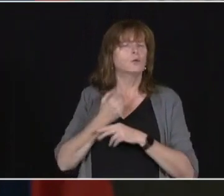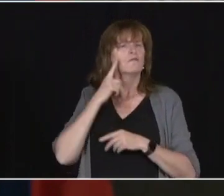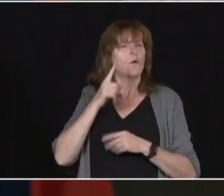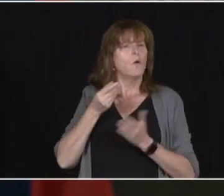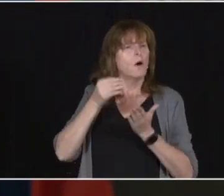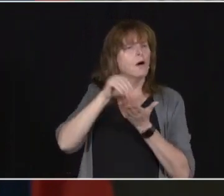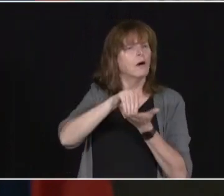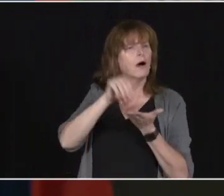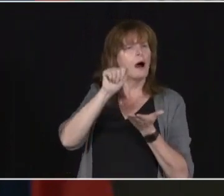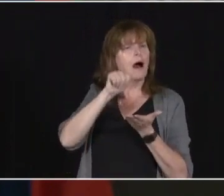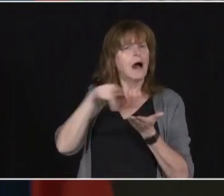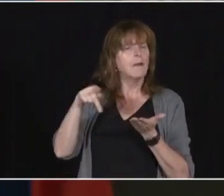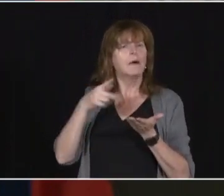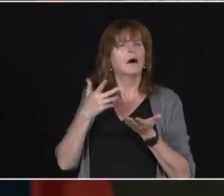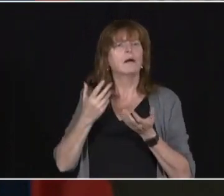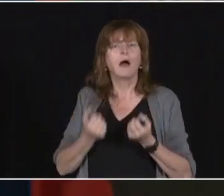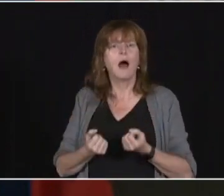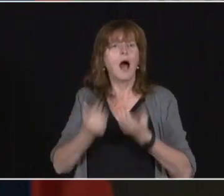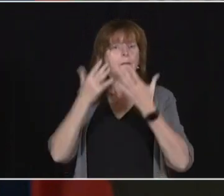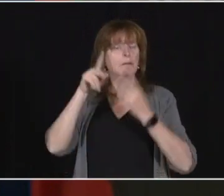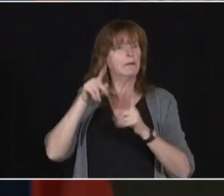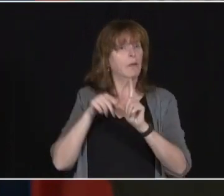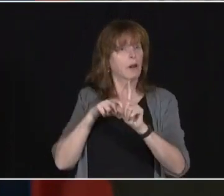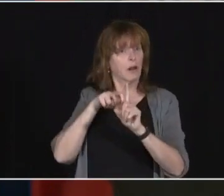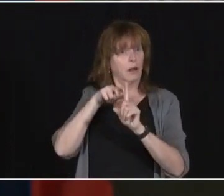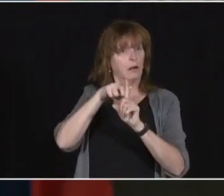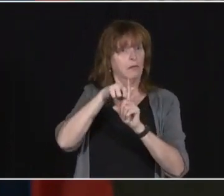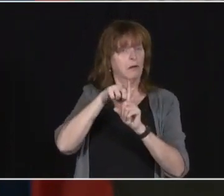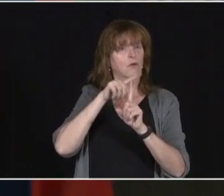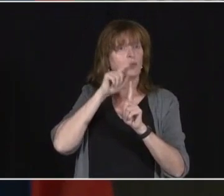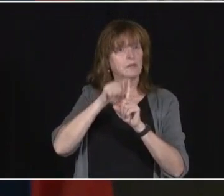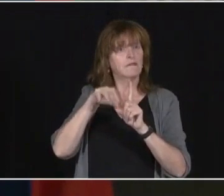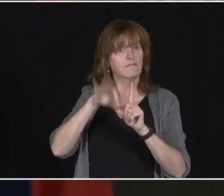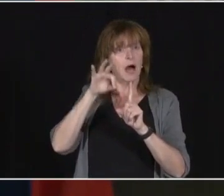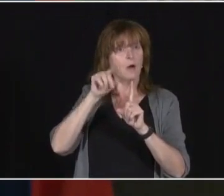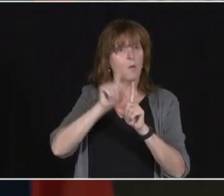are able to track back to the source? Before I handed over, want to give you some